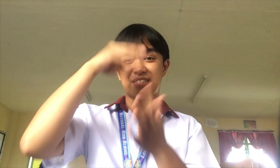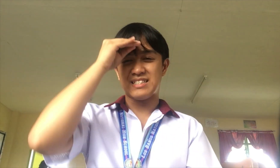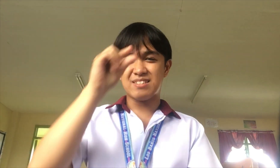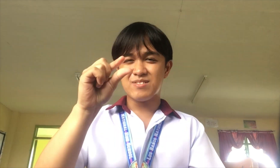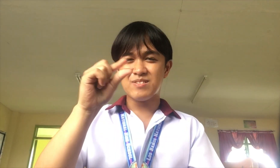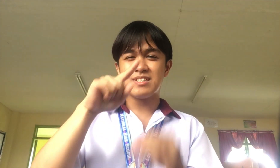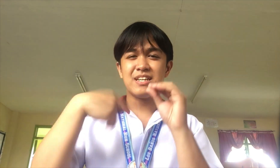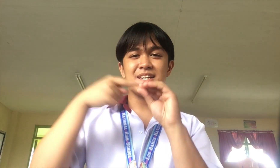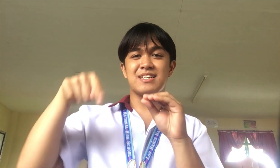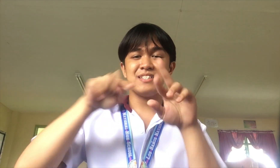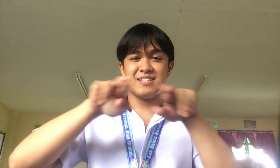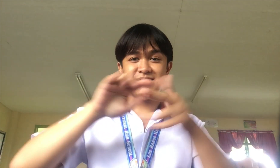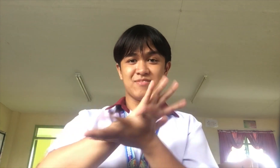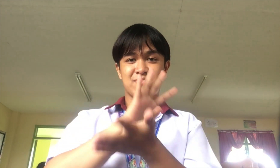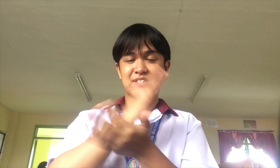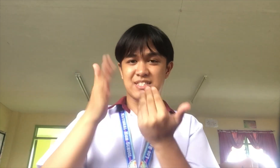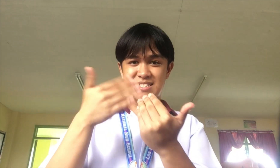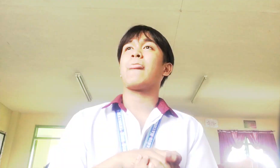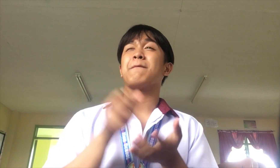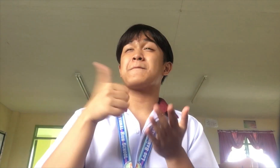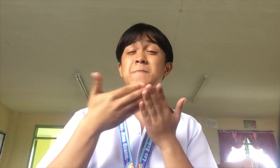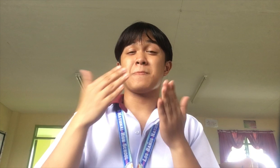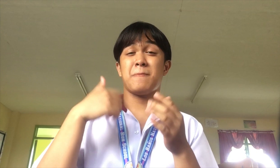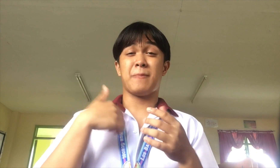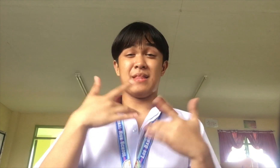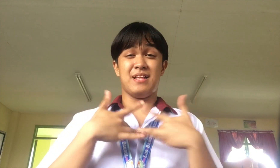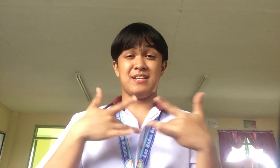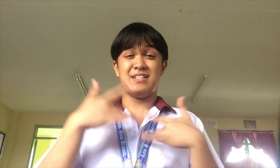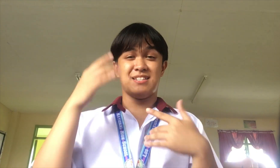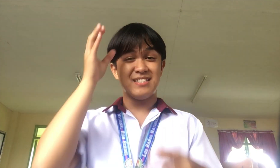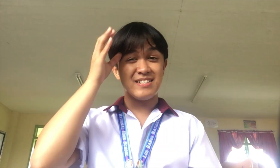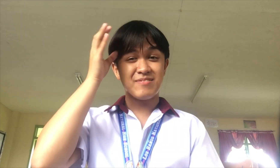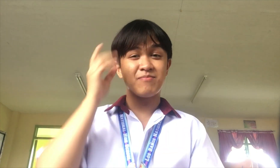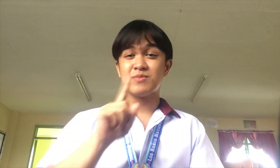or give only one person to learn a little bit about research papers will do too Another thing when I have a concern is